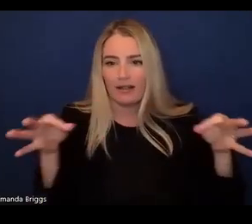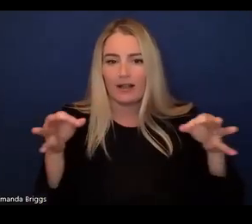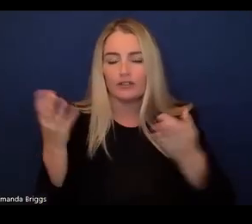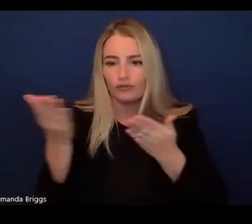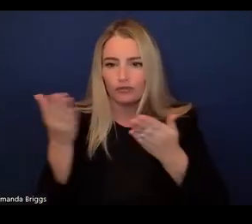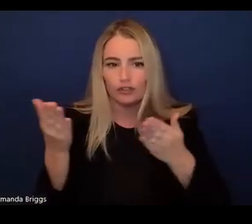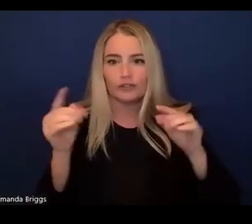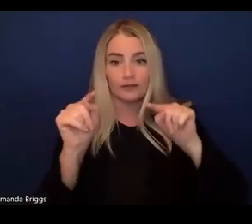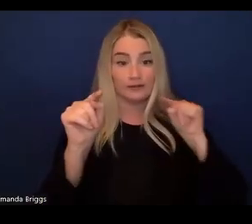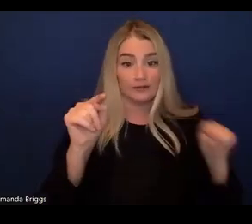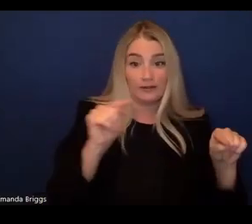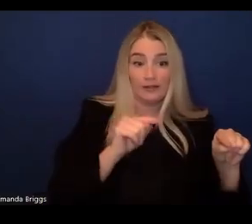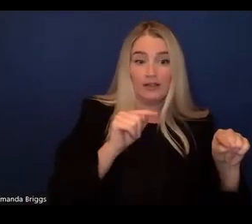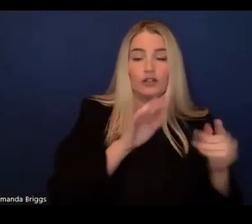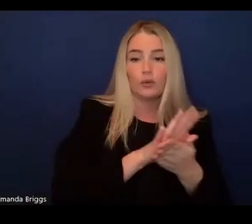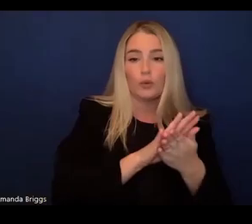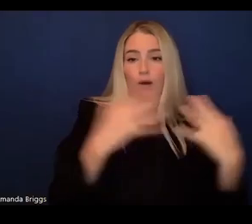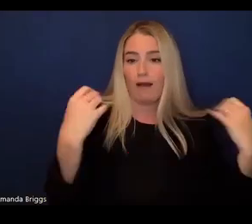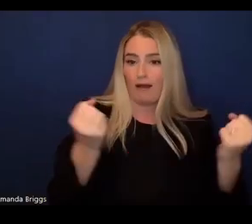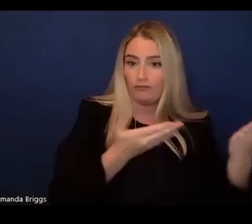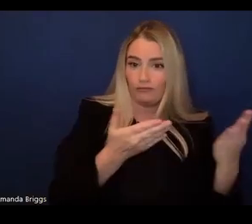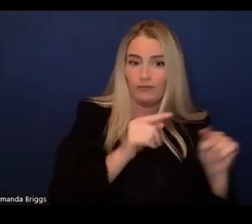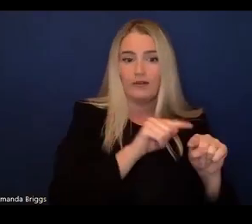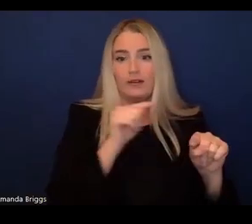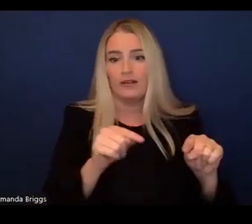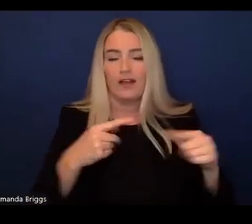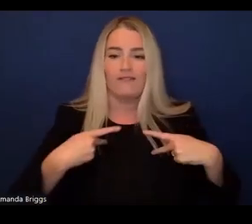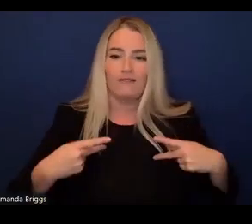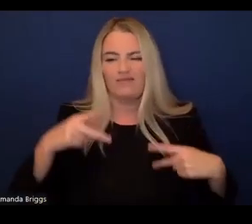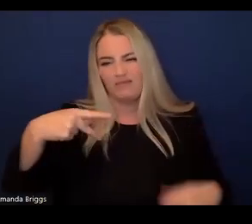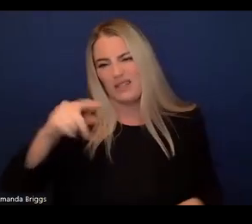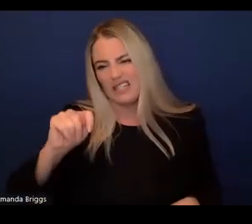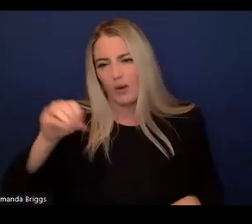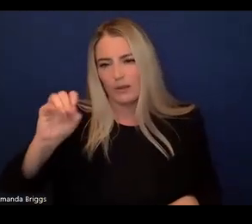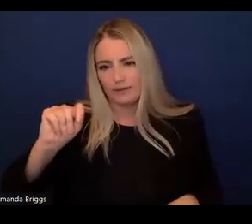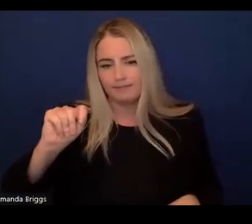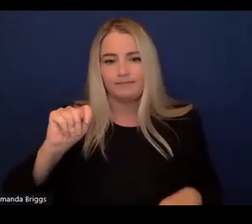school health services, physical and occupational therapy, supports